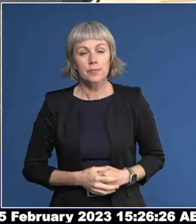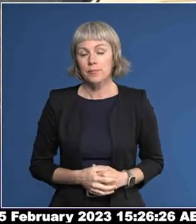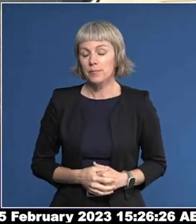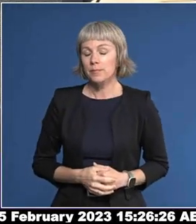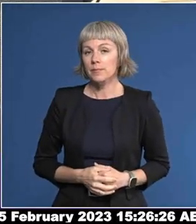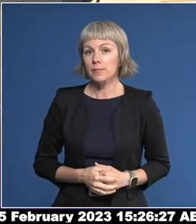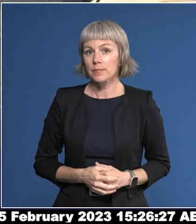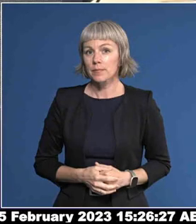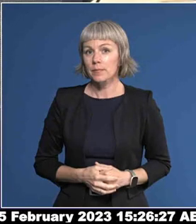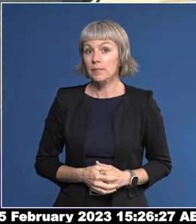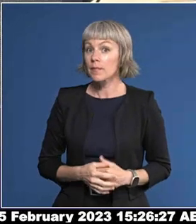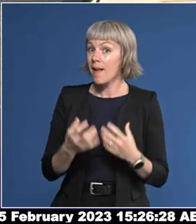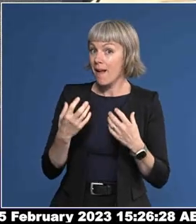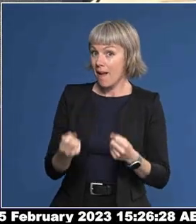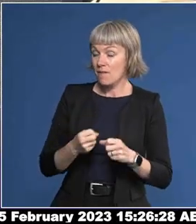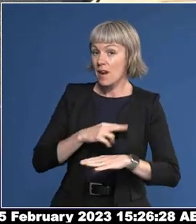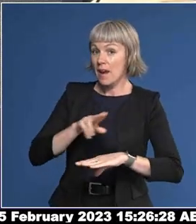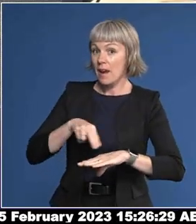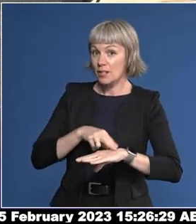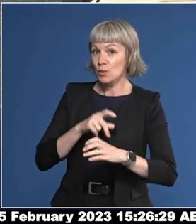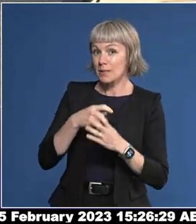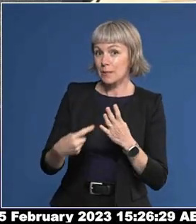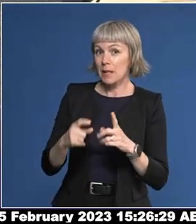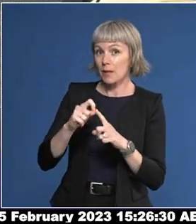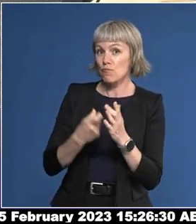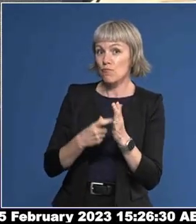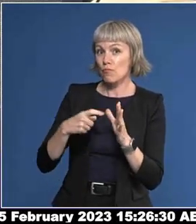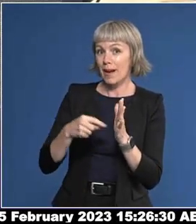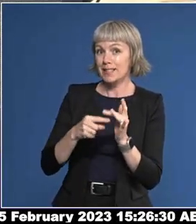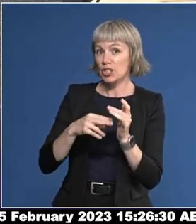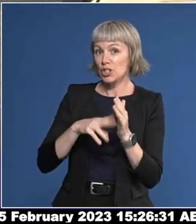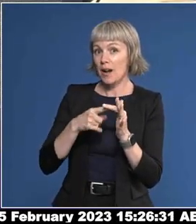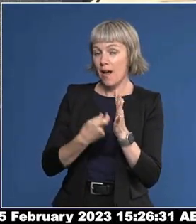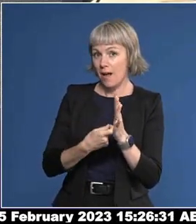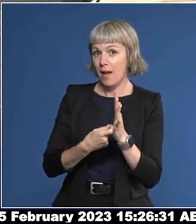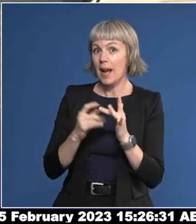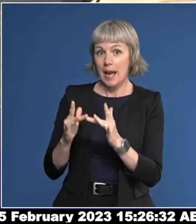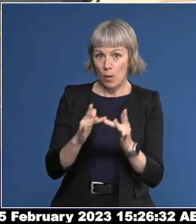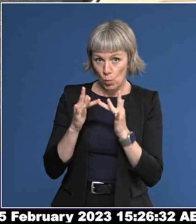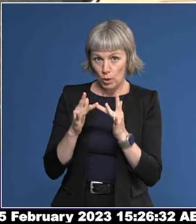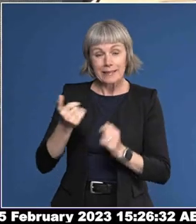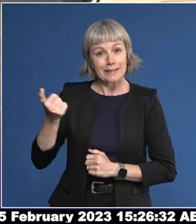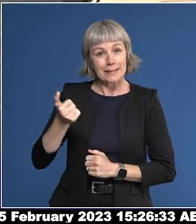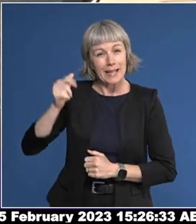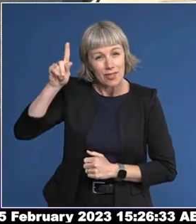Practitioner Network. MS LEIGH: Yes. And there are 16,000 people on that network? Yes, that's right.